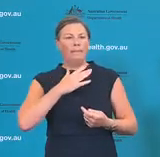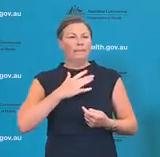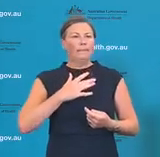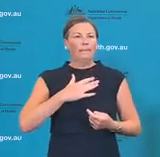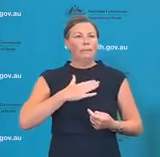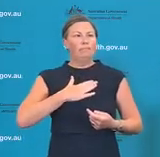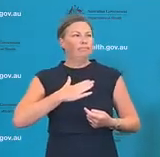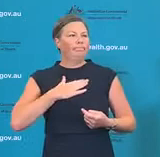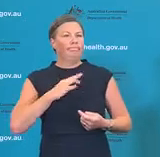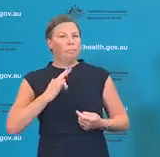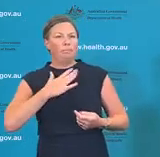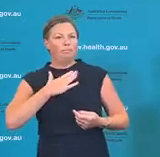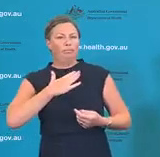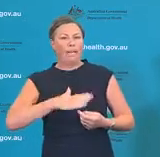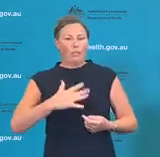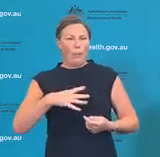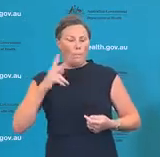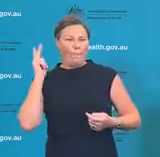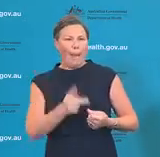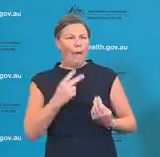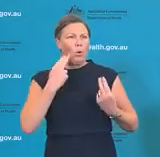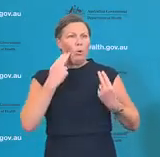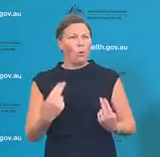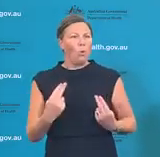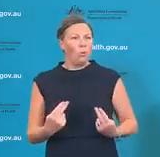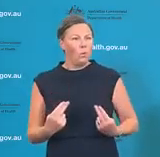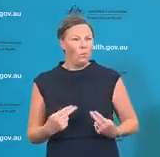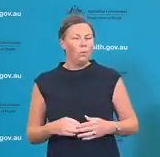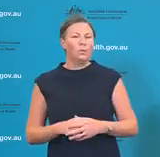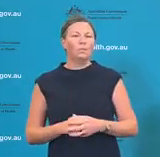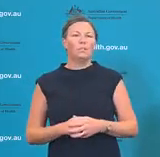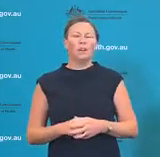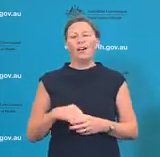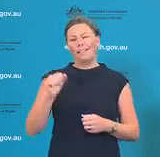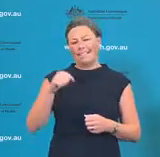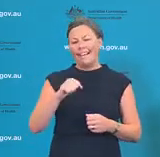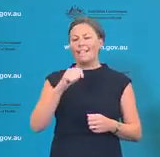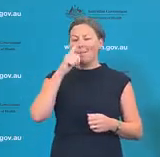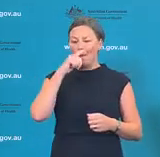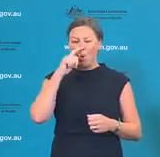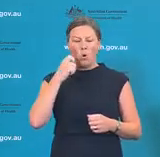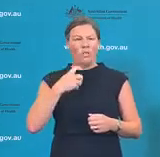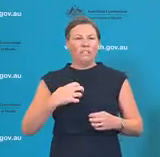I think that would be very unusual if we didn't see some impatience and that's why we are